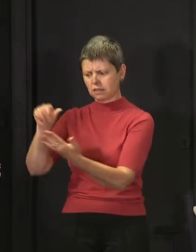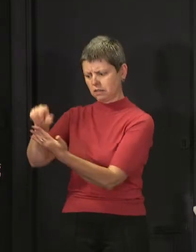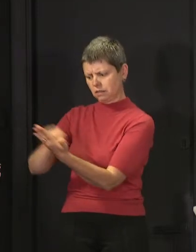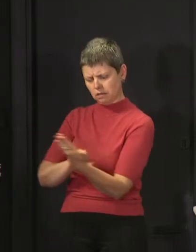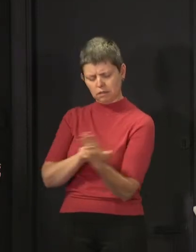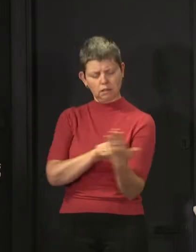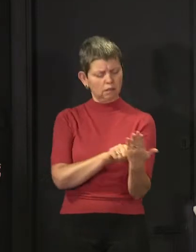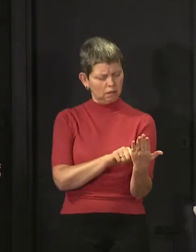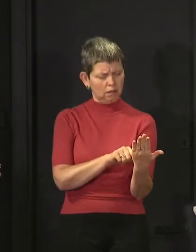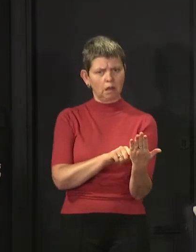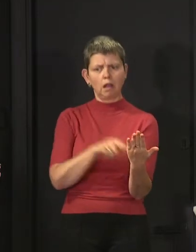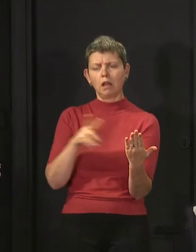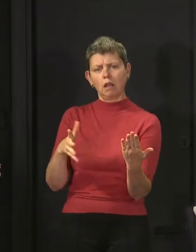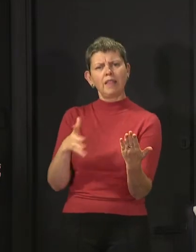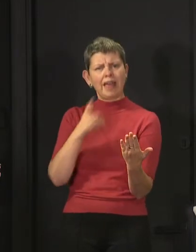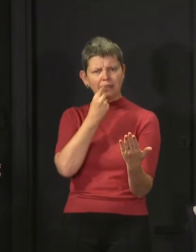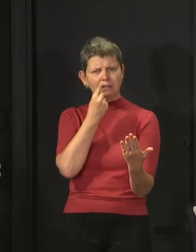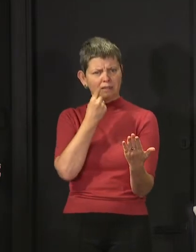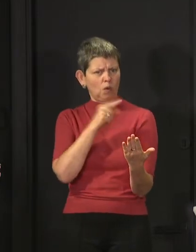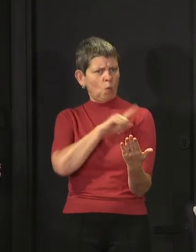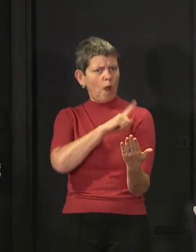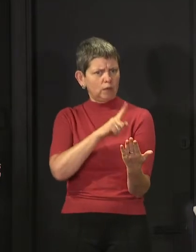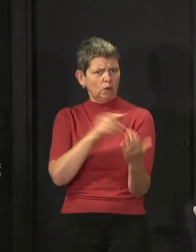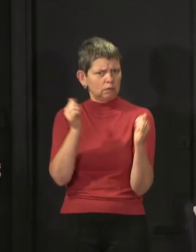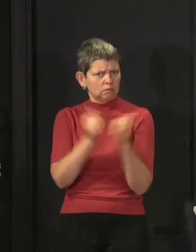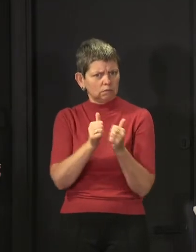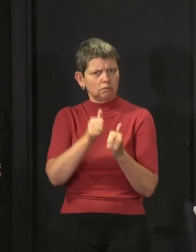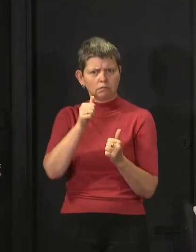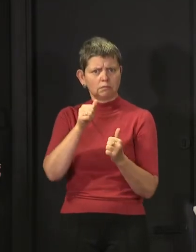would have been more legitimate. But literally the proposal from the United Kingdom Government